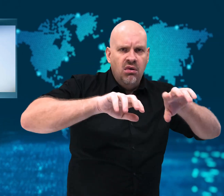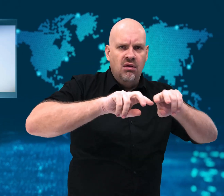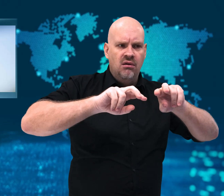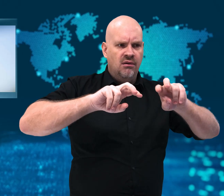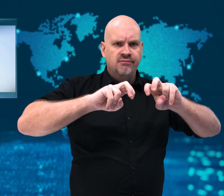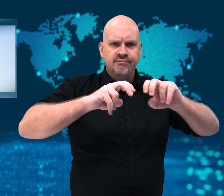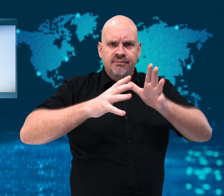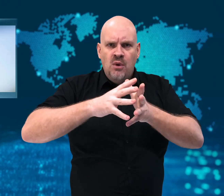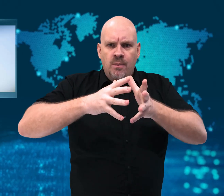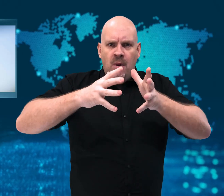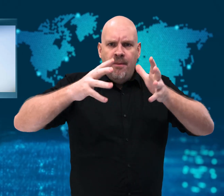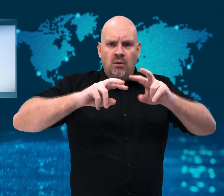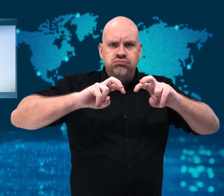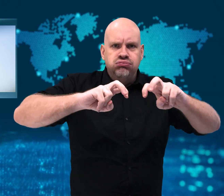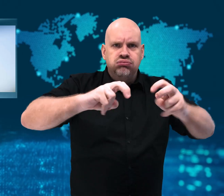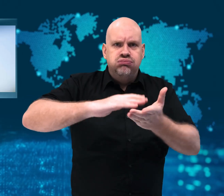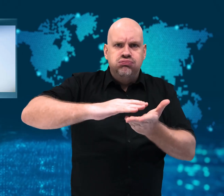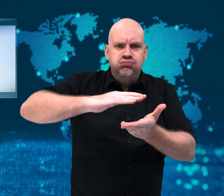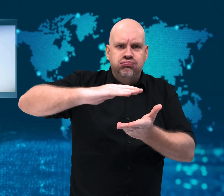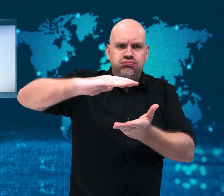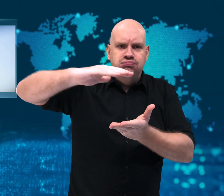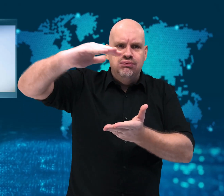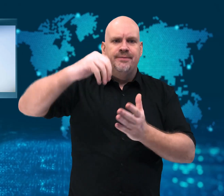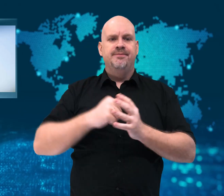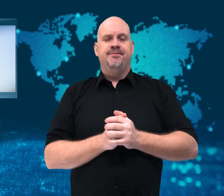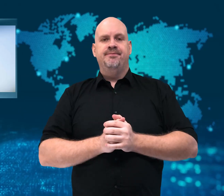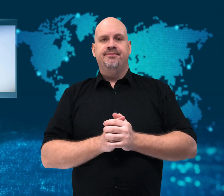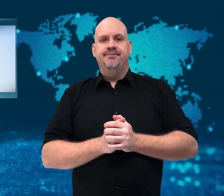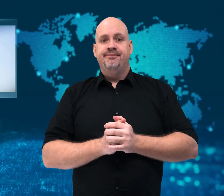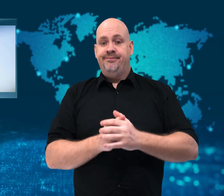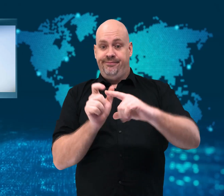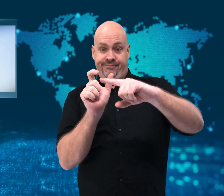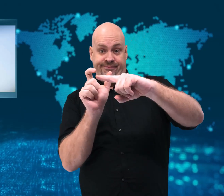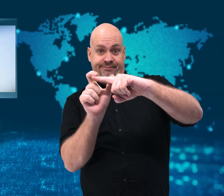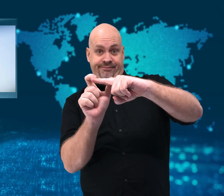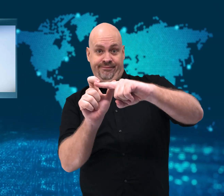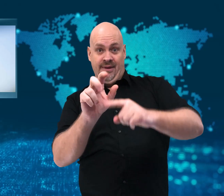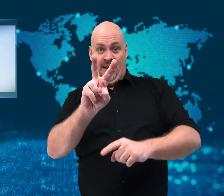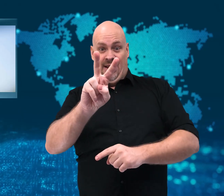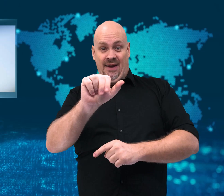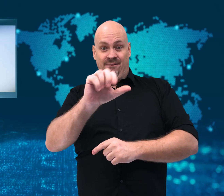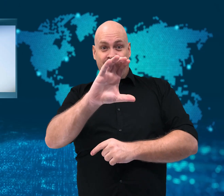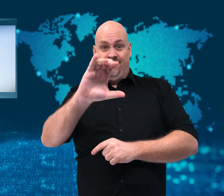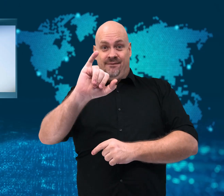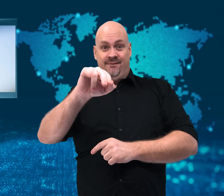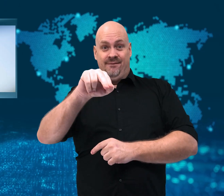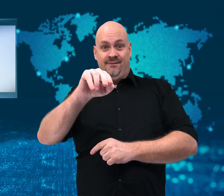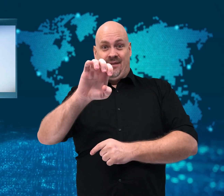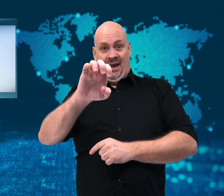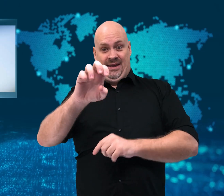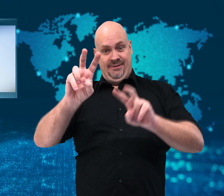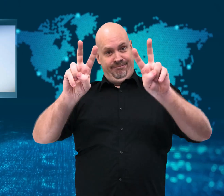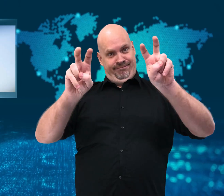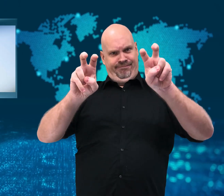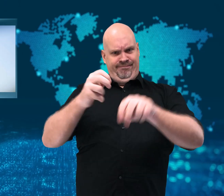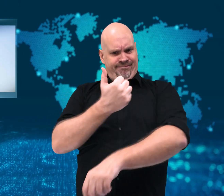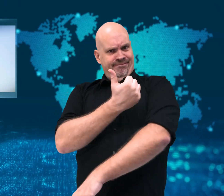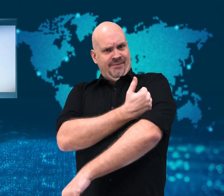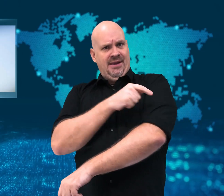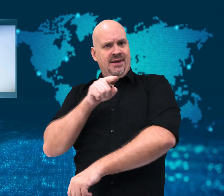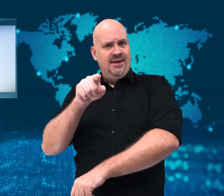mandates and started searching for information.